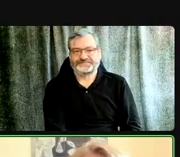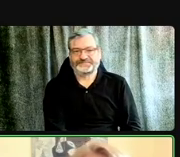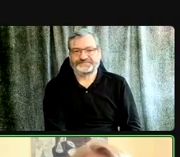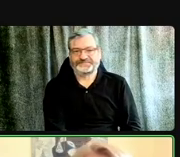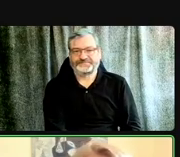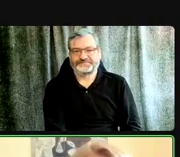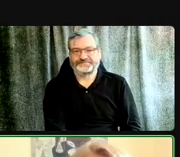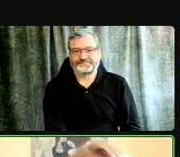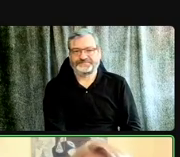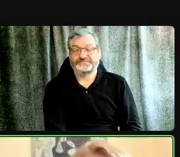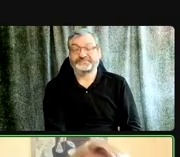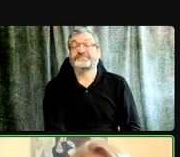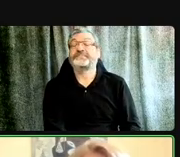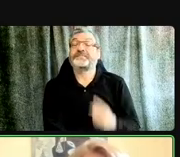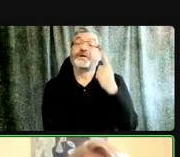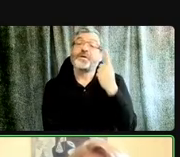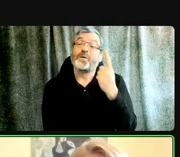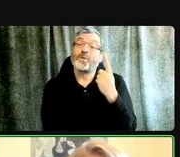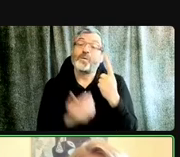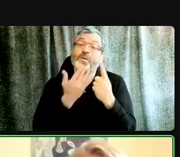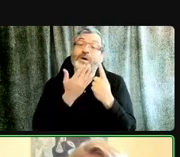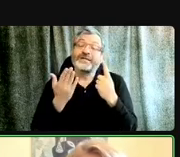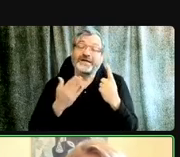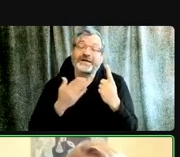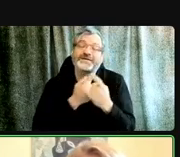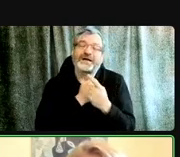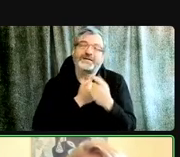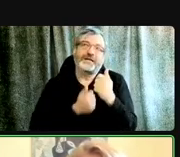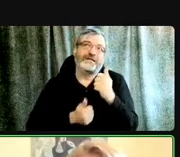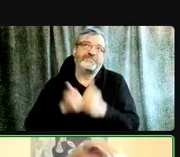And one of the things that I loved most about putting these short essays together